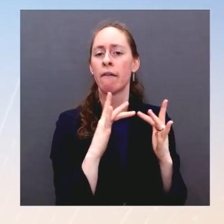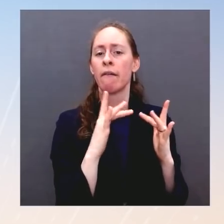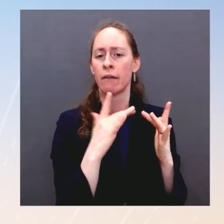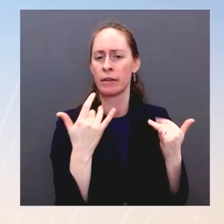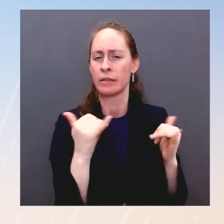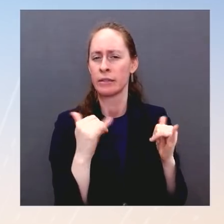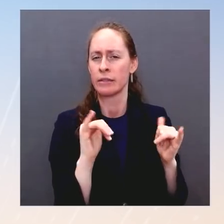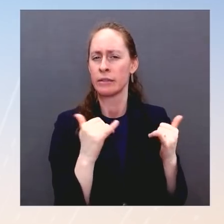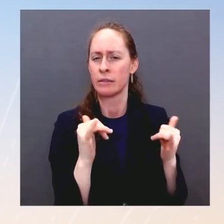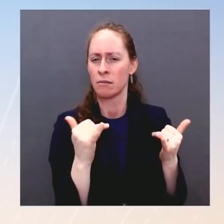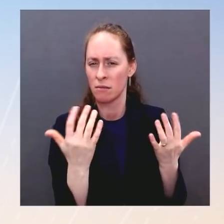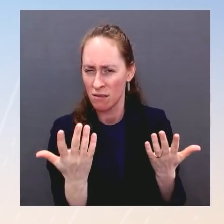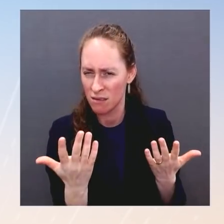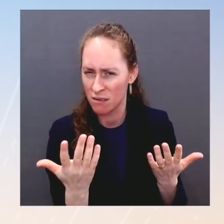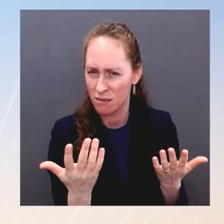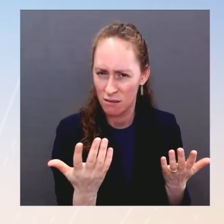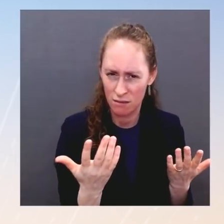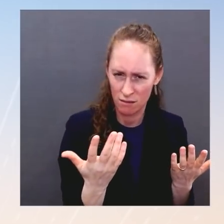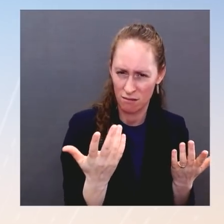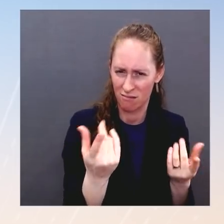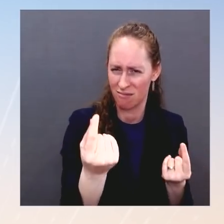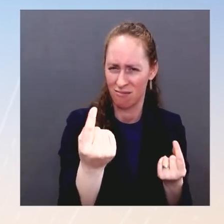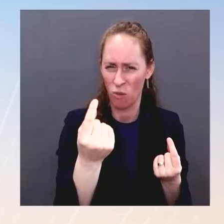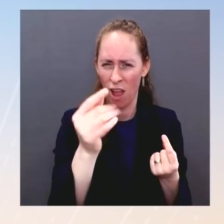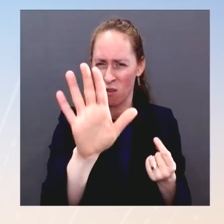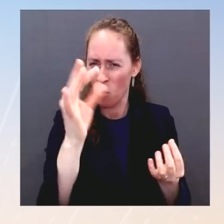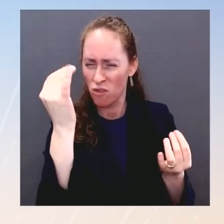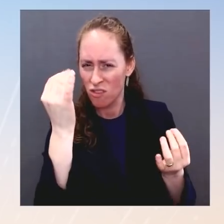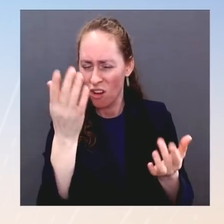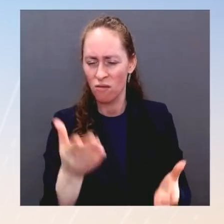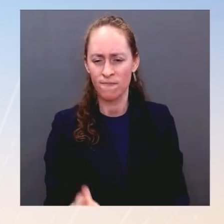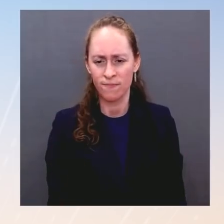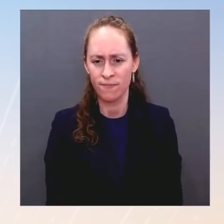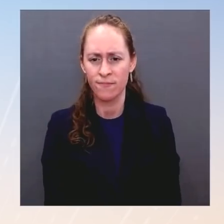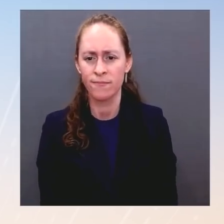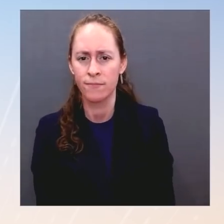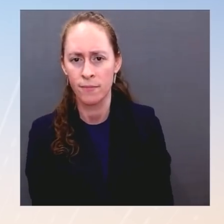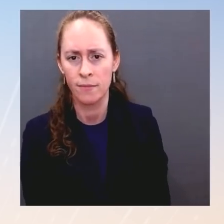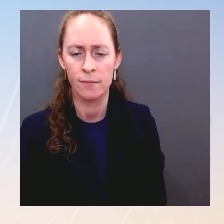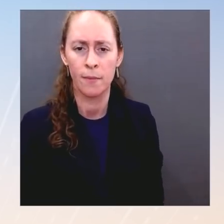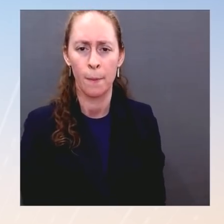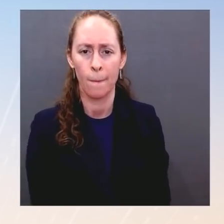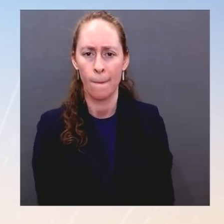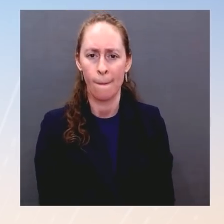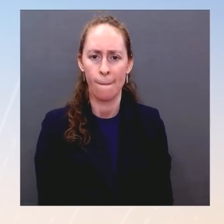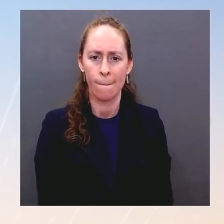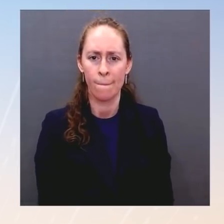So I would say, on the energy sector, no option is off the table. But again, to go back to the princi- -- some of the principles here,